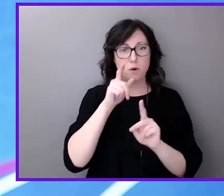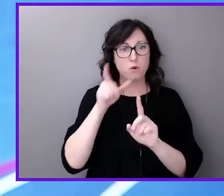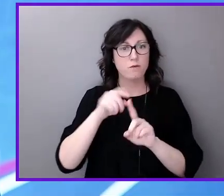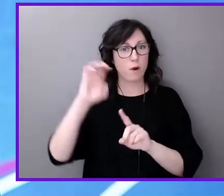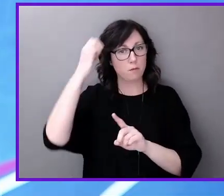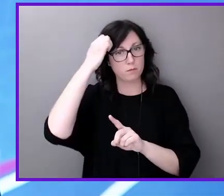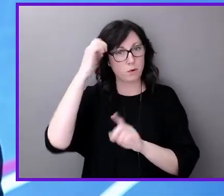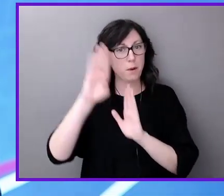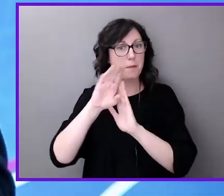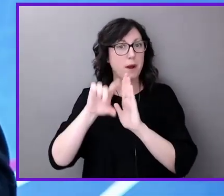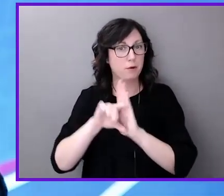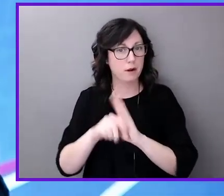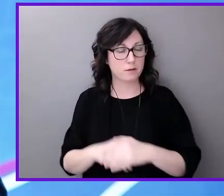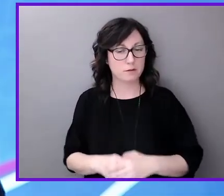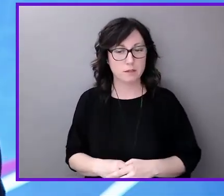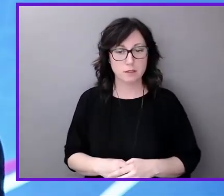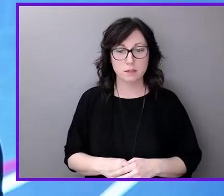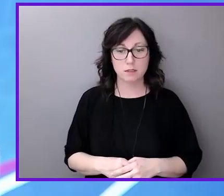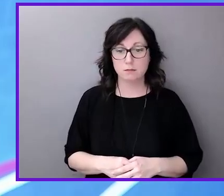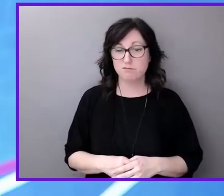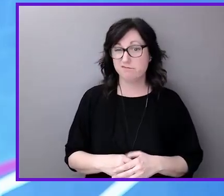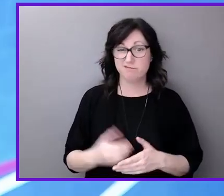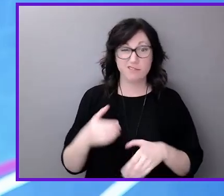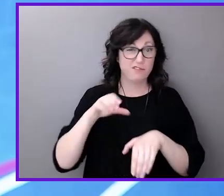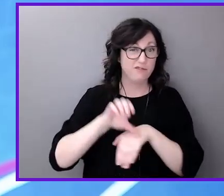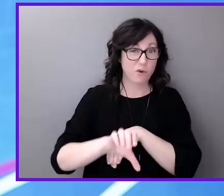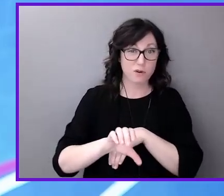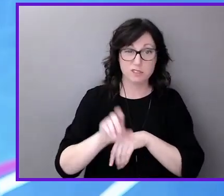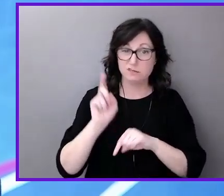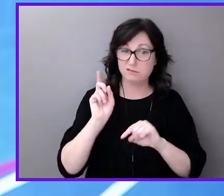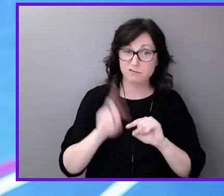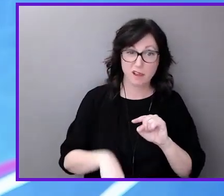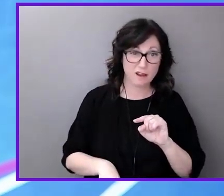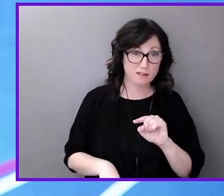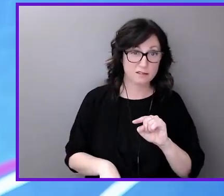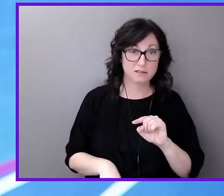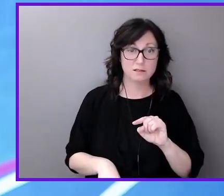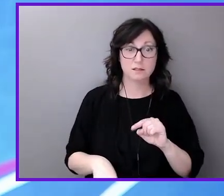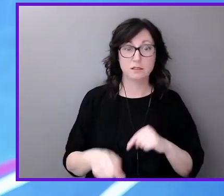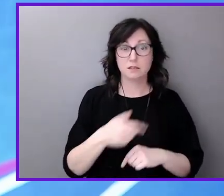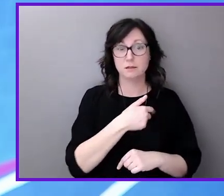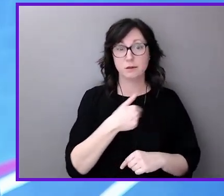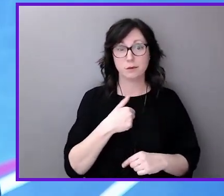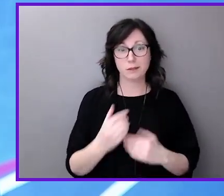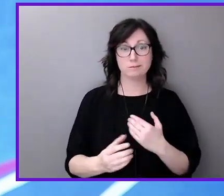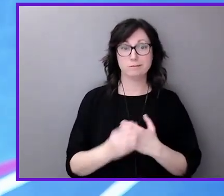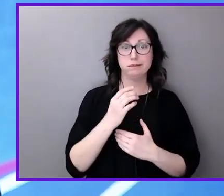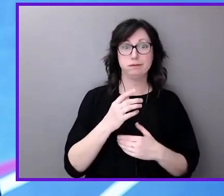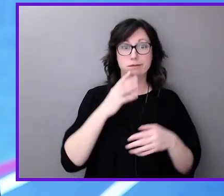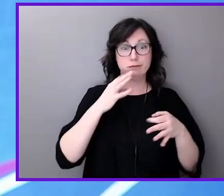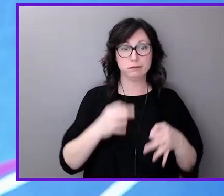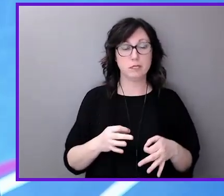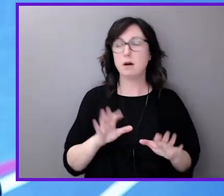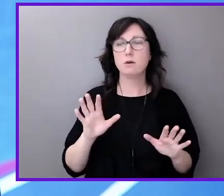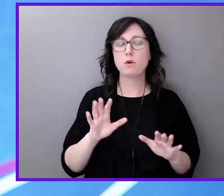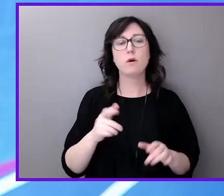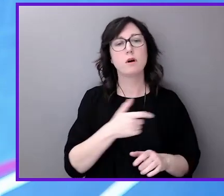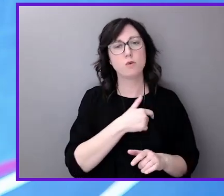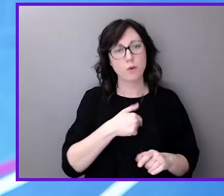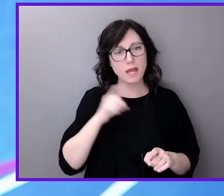It’s not a work that can be imposed. It is not something we decide. It has to be learned together with honesty,